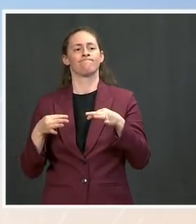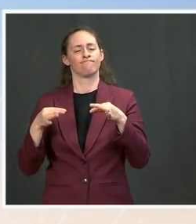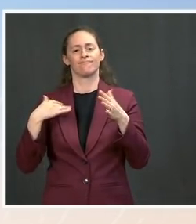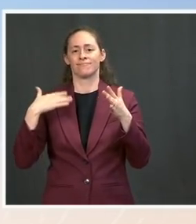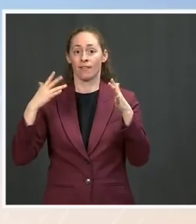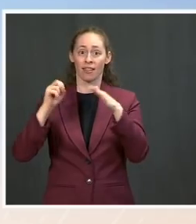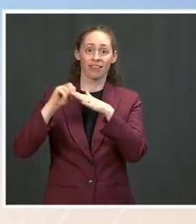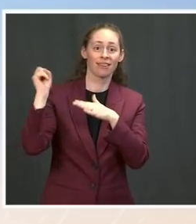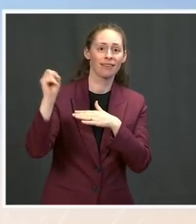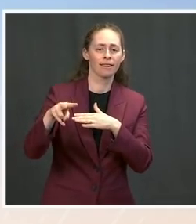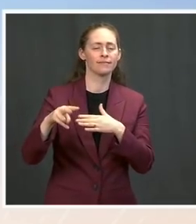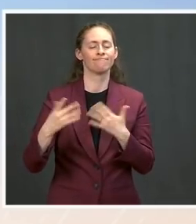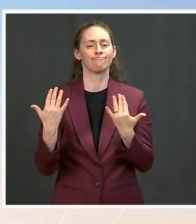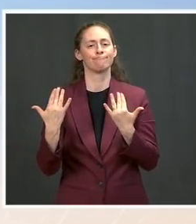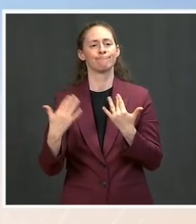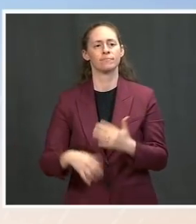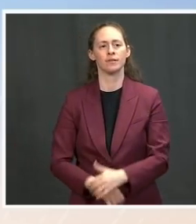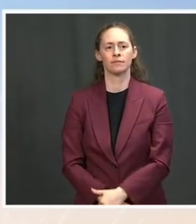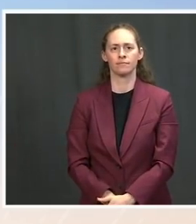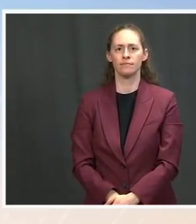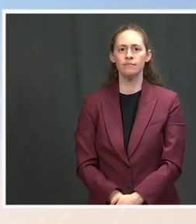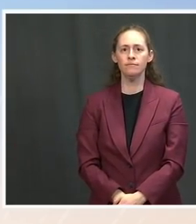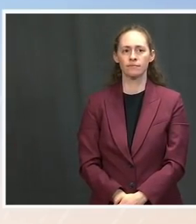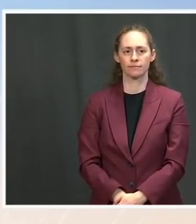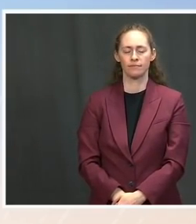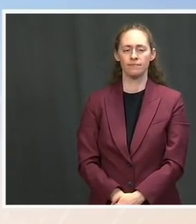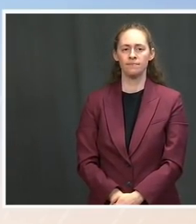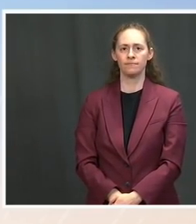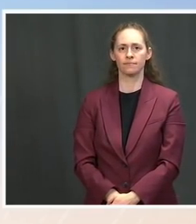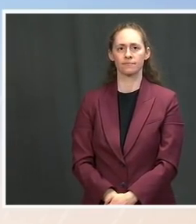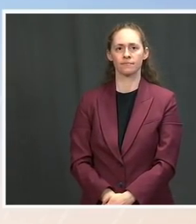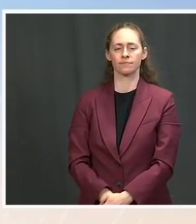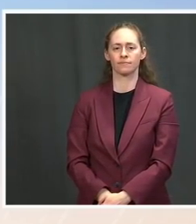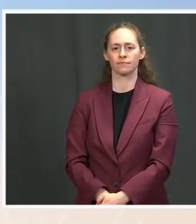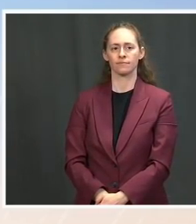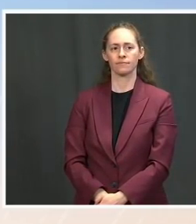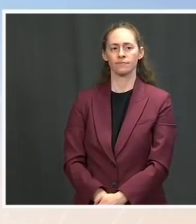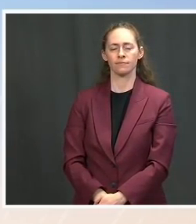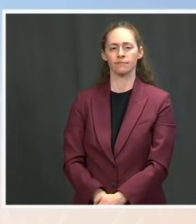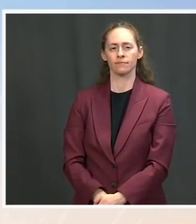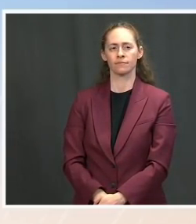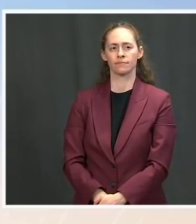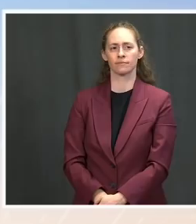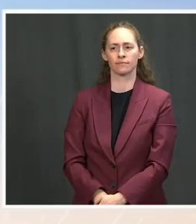Ms. Psaki: Go ahead. The Press: -- from Bricio Segovia, MVS Radio from Mexico. He's asking --